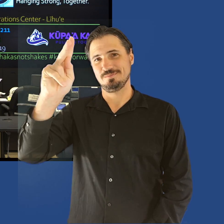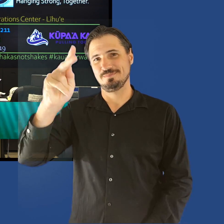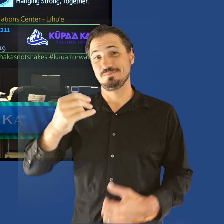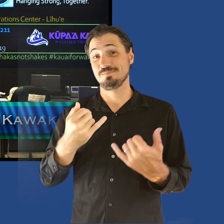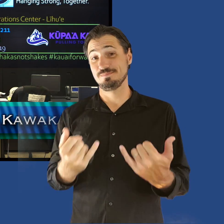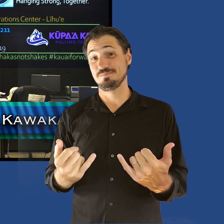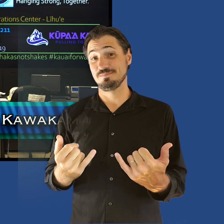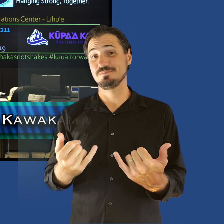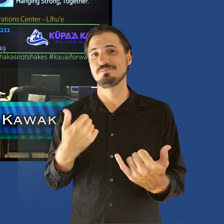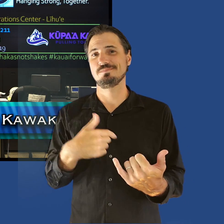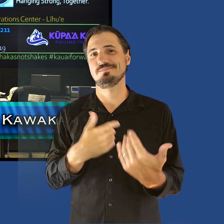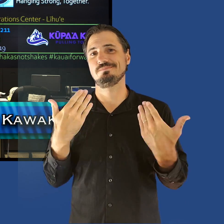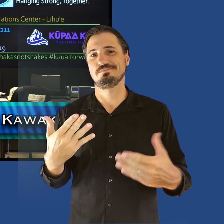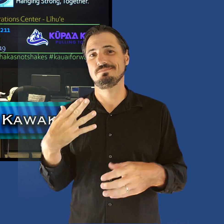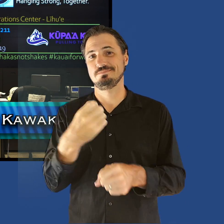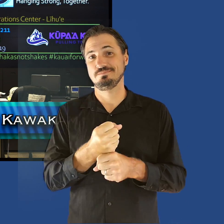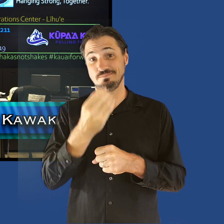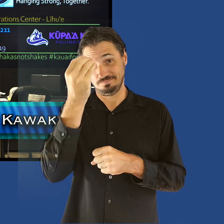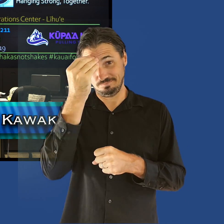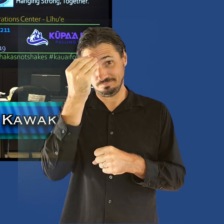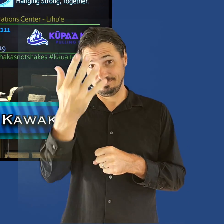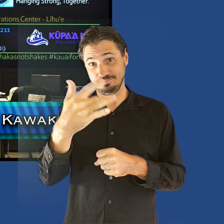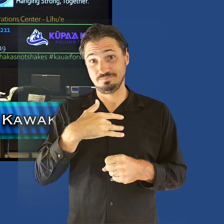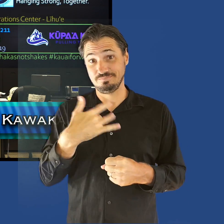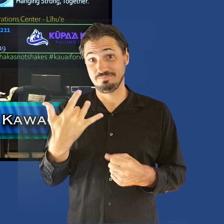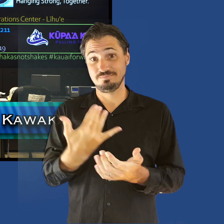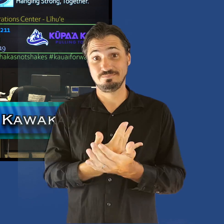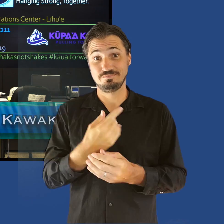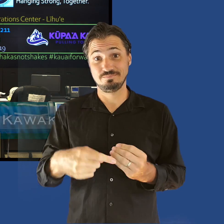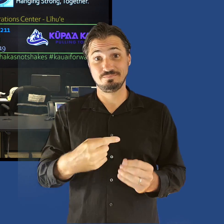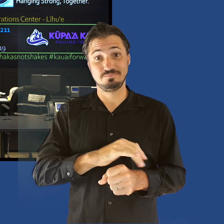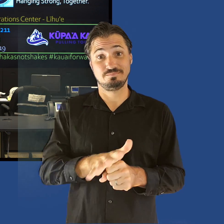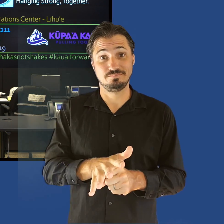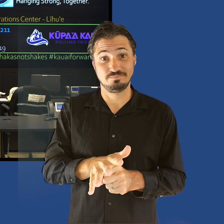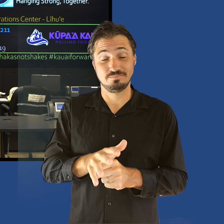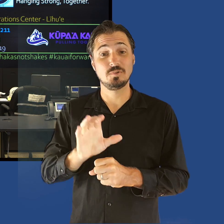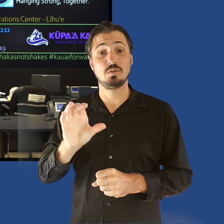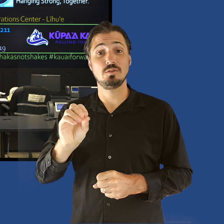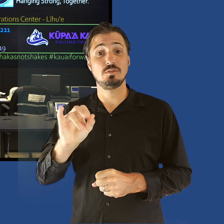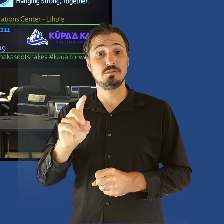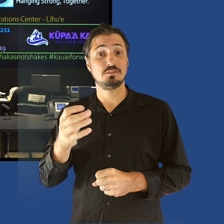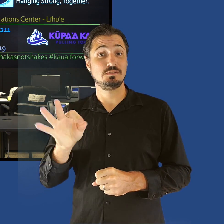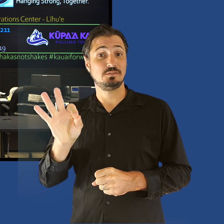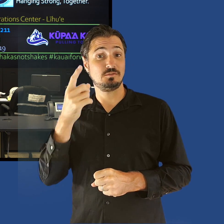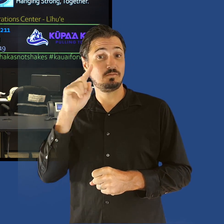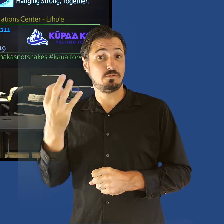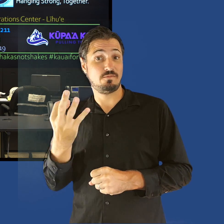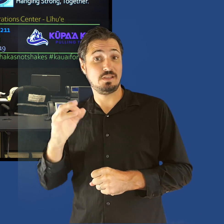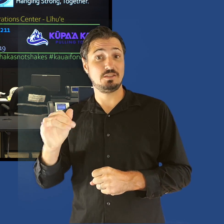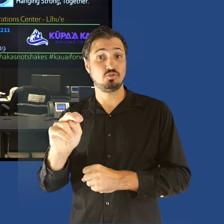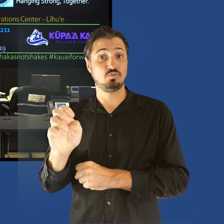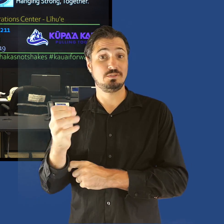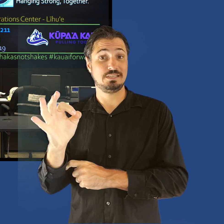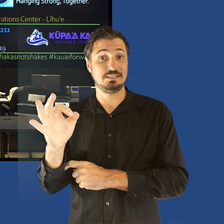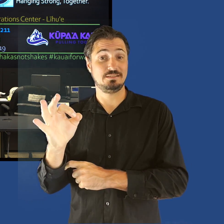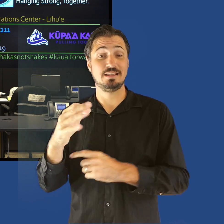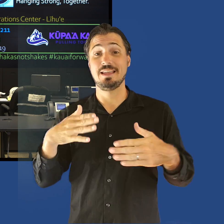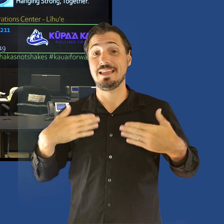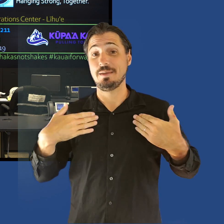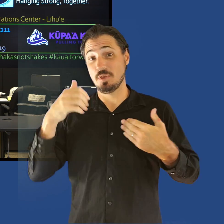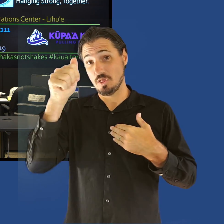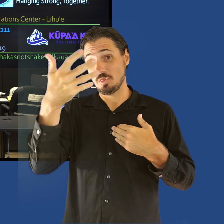Aloha Kaua‘i. Here is our daily COVID-19 briefing from Team Kaua‘i for Friday, June 19. Happy Aloha Friday!